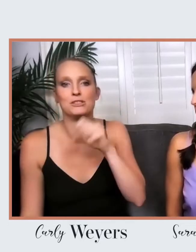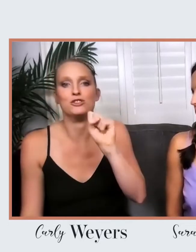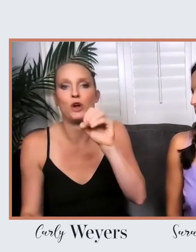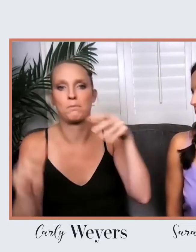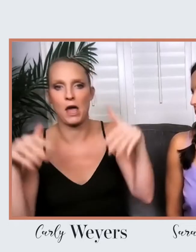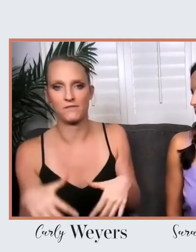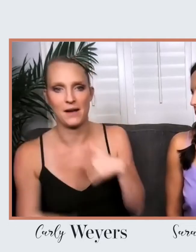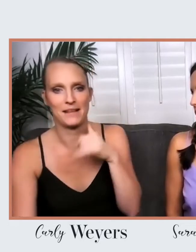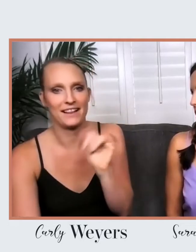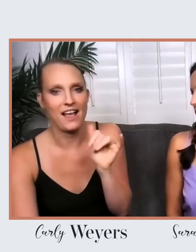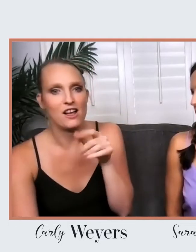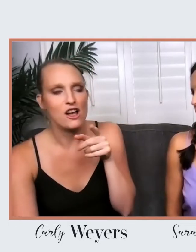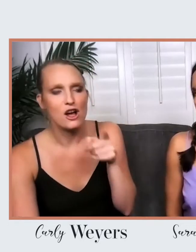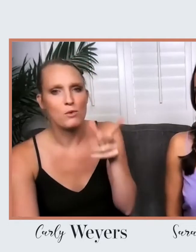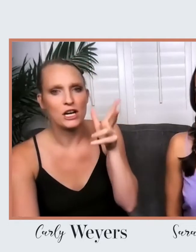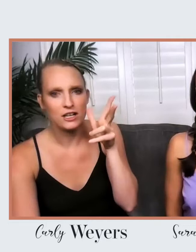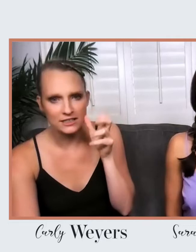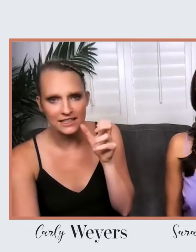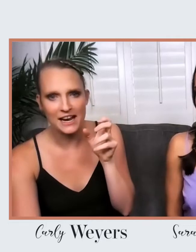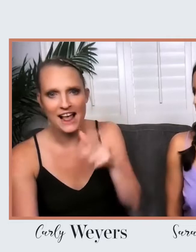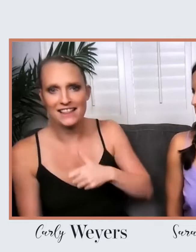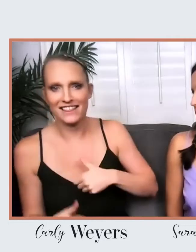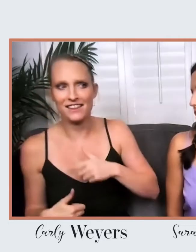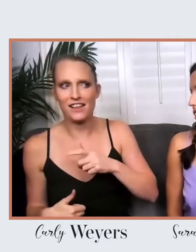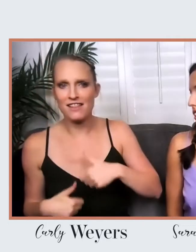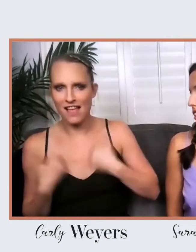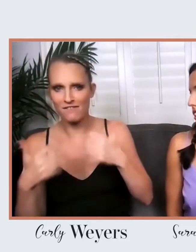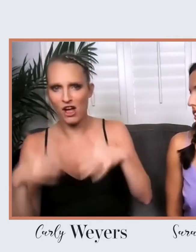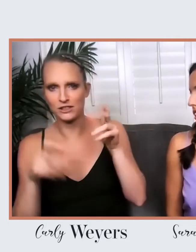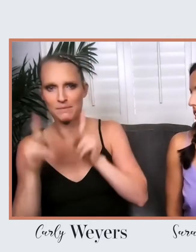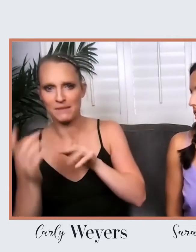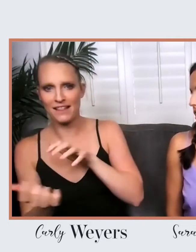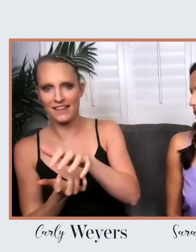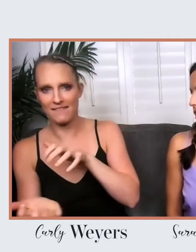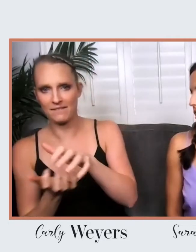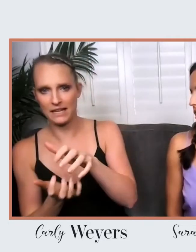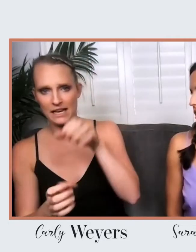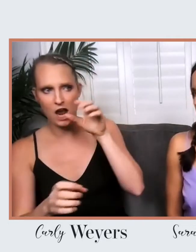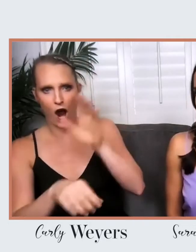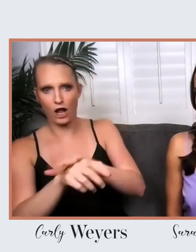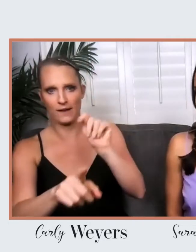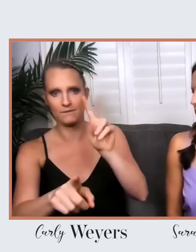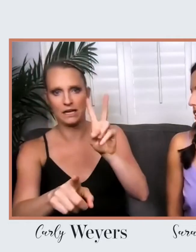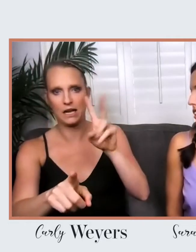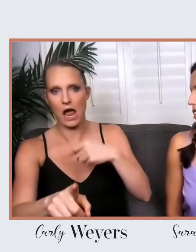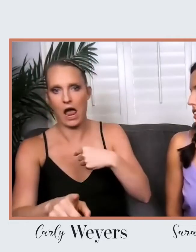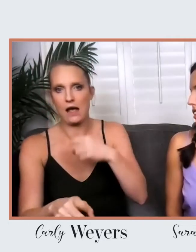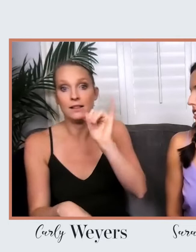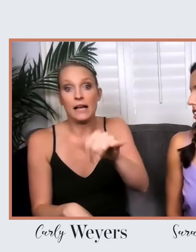And I was so mind blown, I was like, wait a minute. You can actually hear a live audience of people laughing on the television?